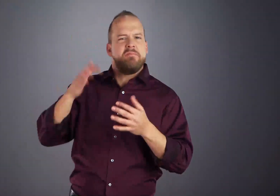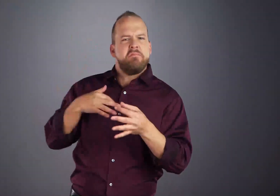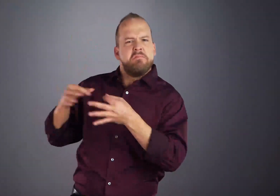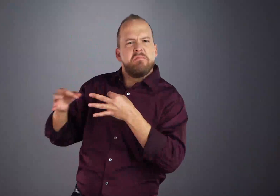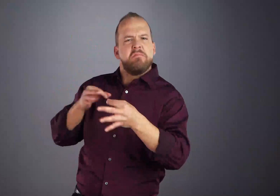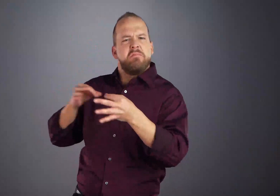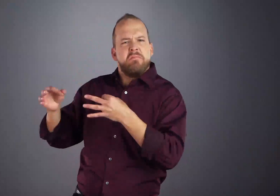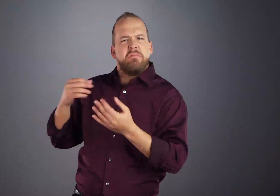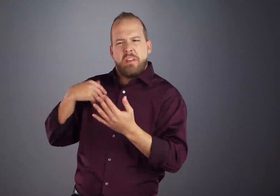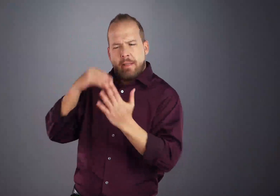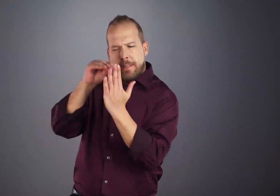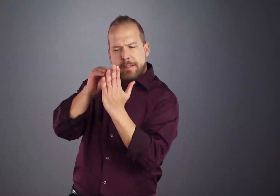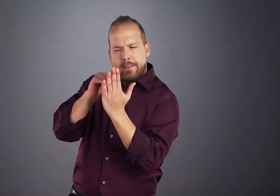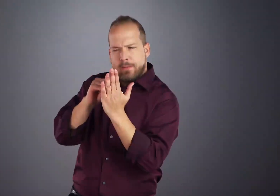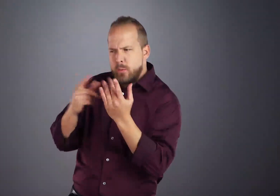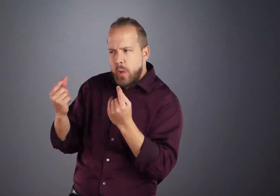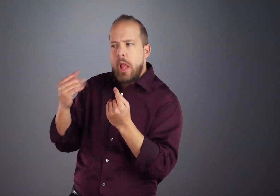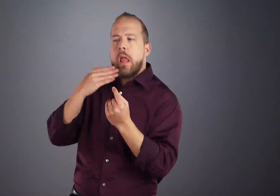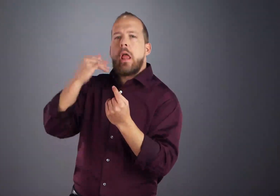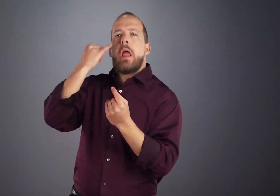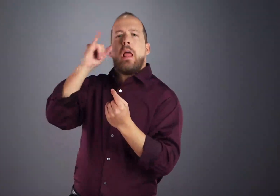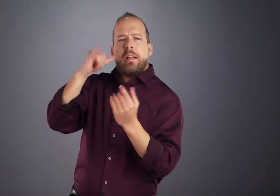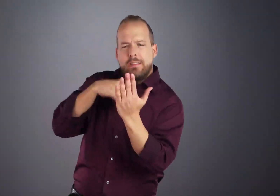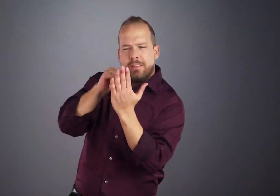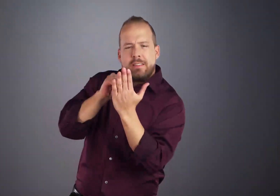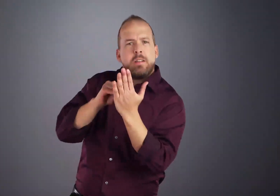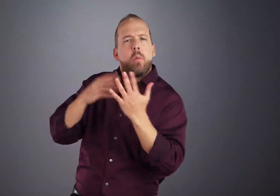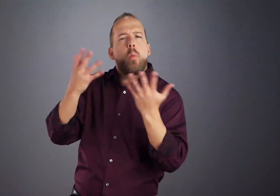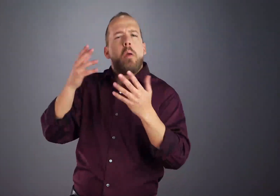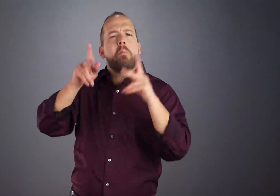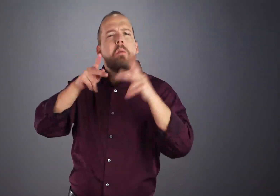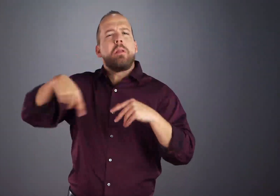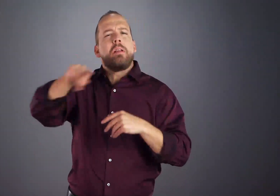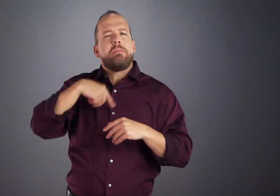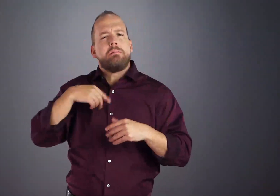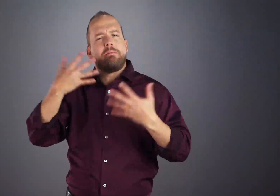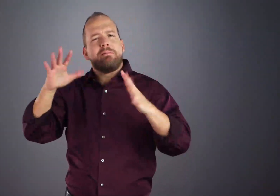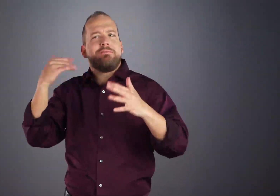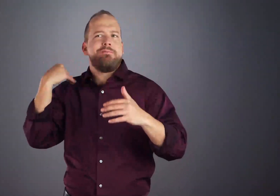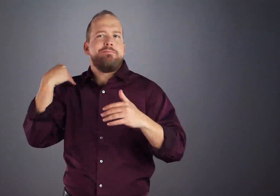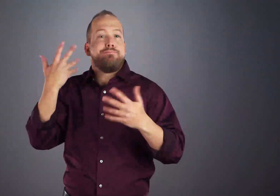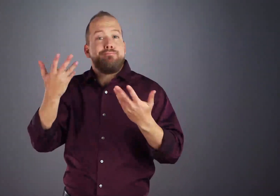We made a list of people I had hurt or toward whom I felt resentment.